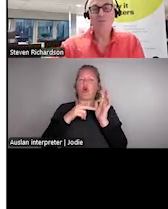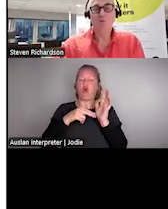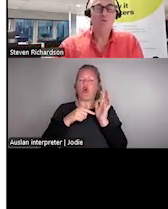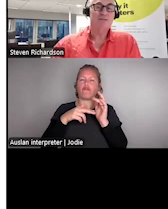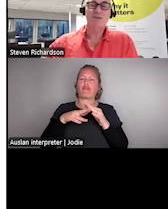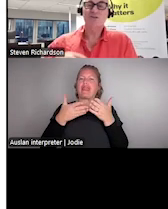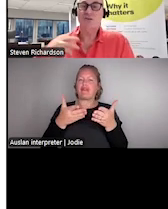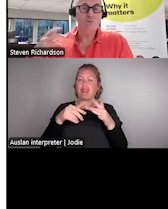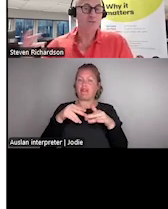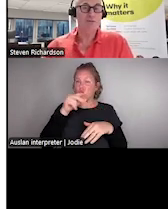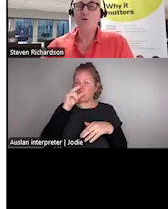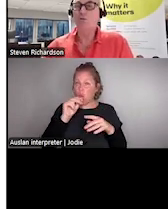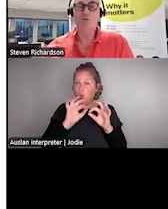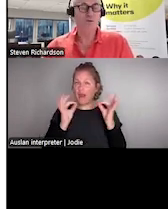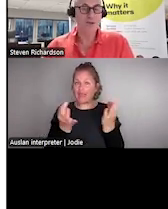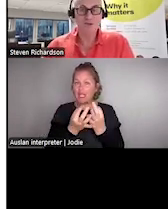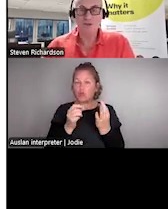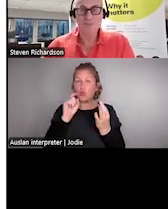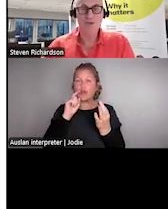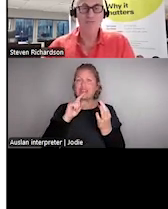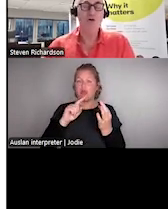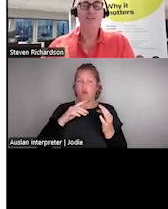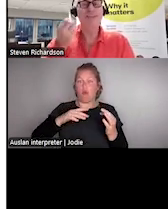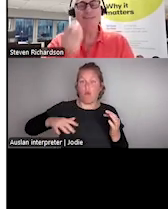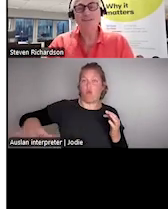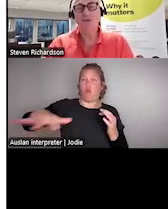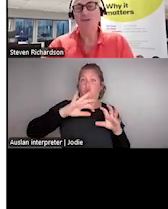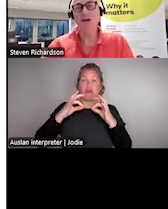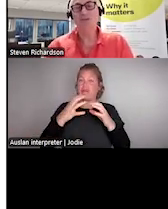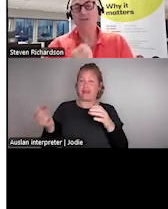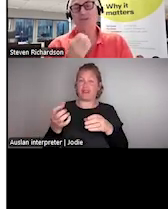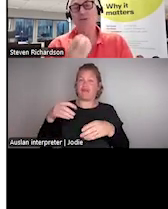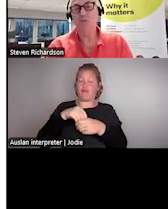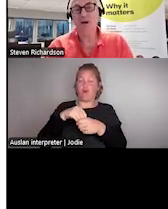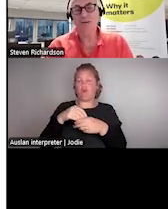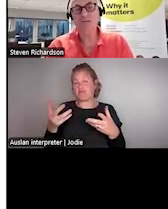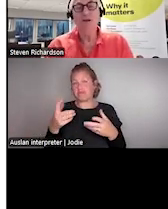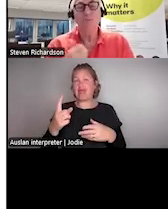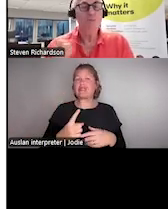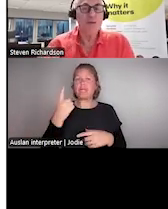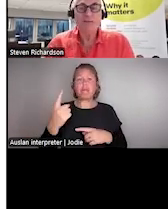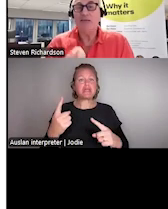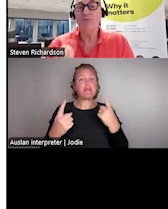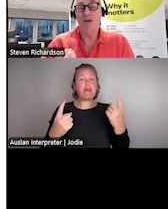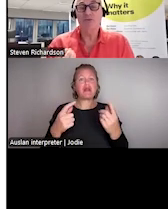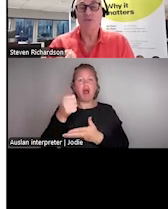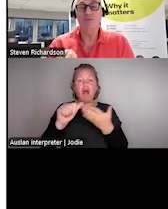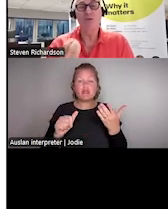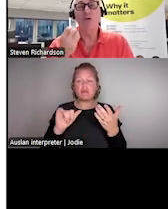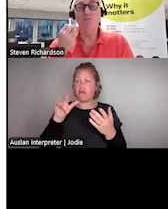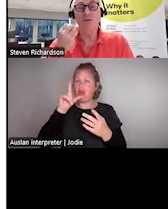small organisation the whole organisation is to be bold. Building a team around you of